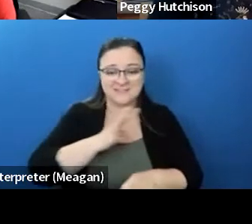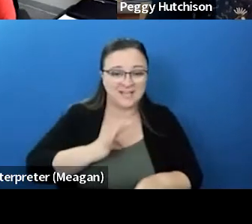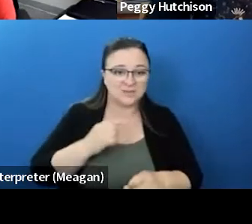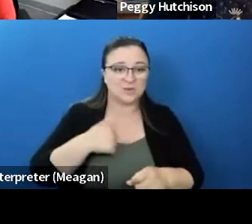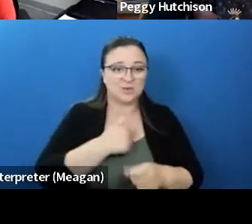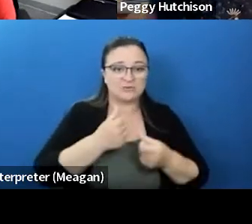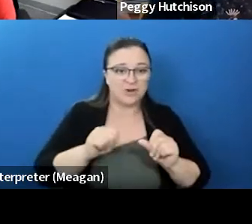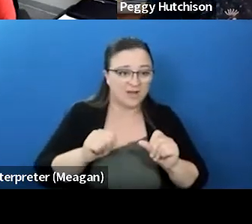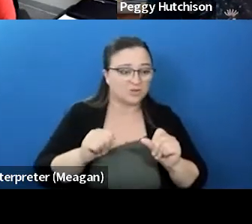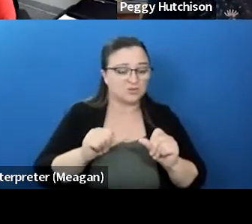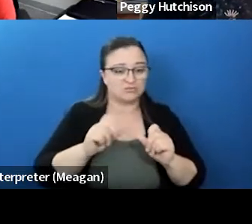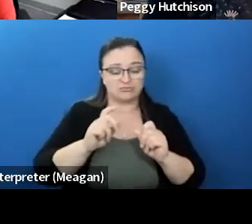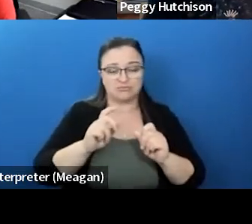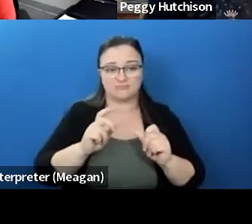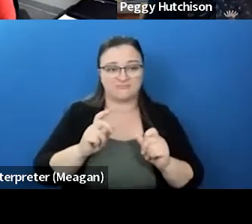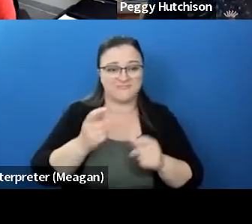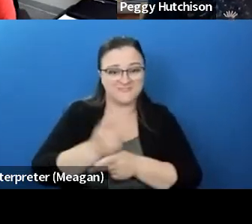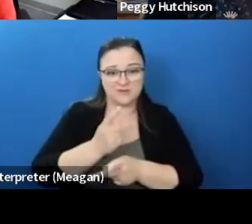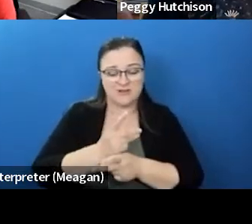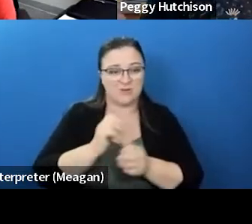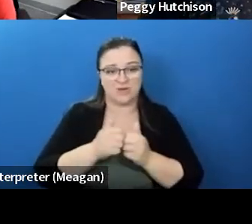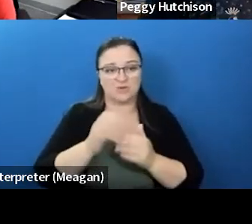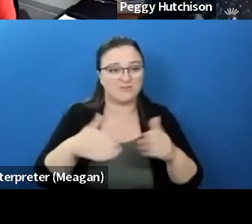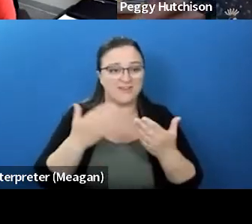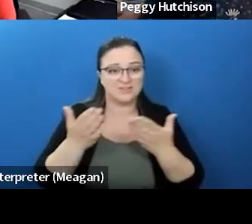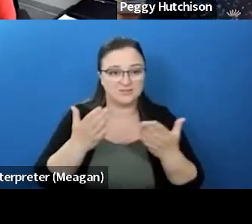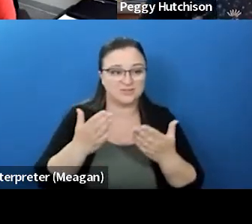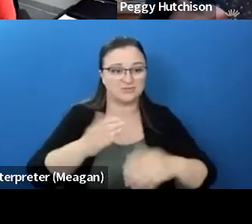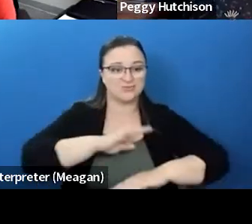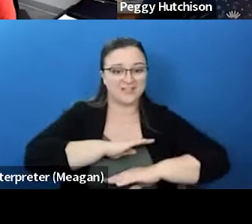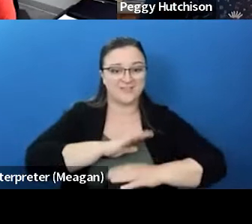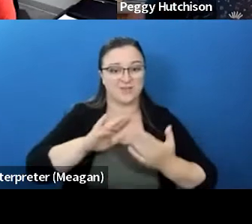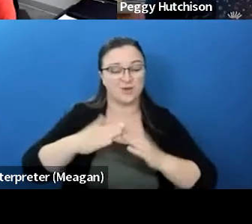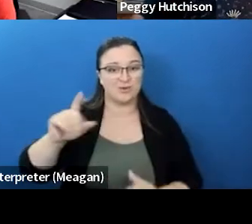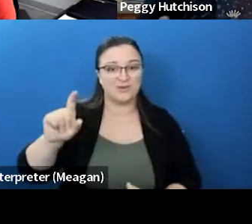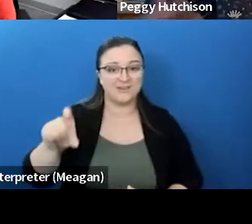coming in to meet the critical need in our community. And staff are having to